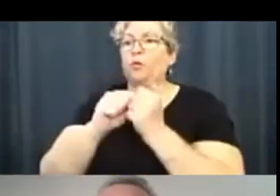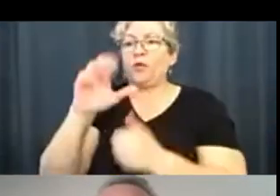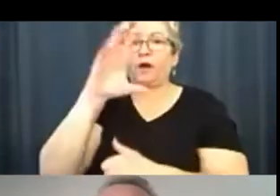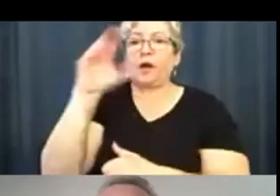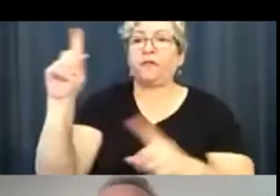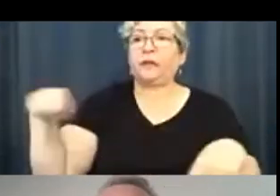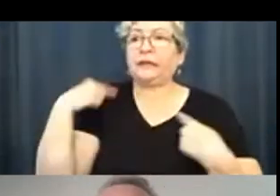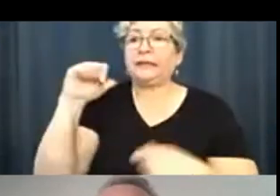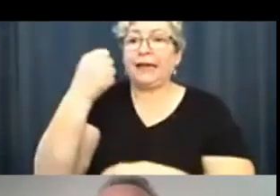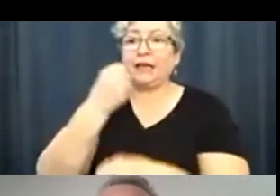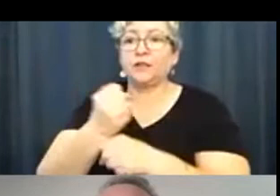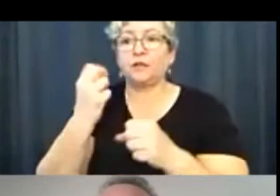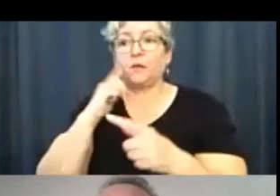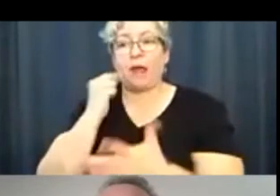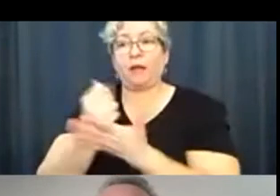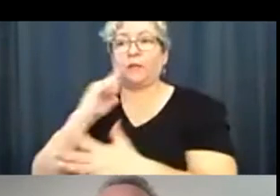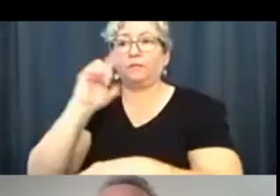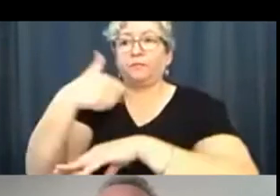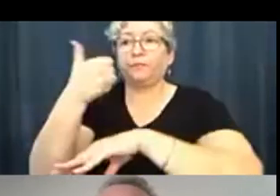helping them establish sustainable accessibility practices.